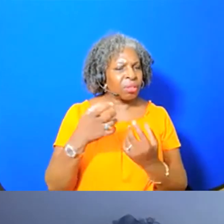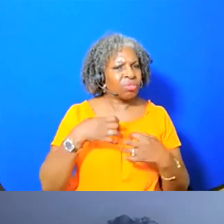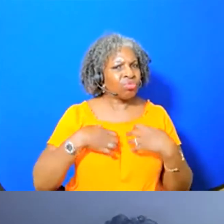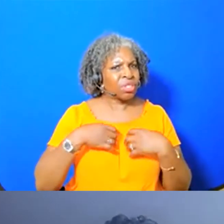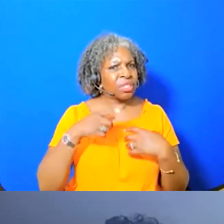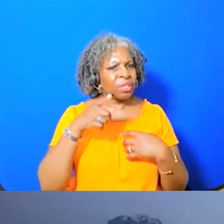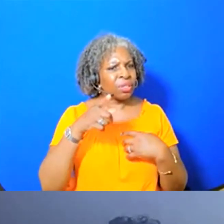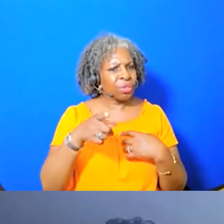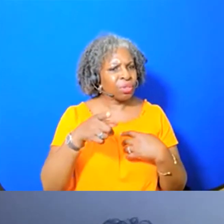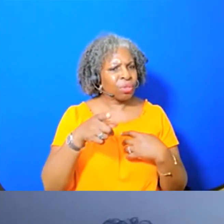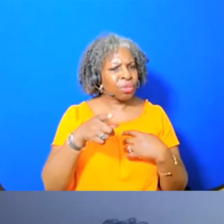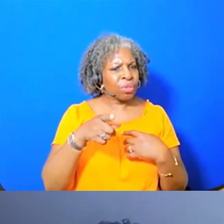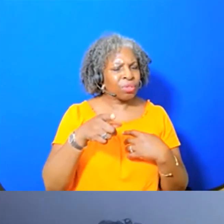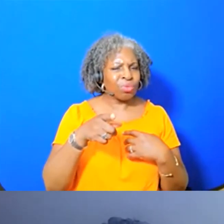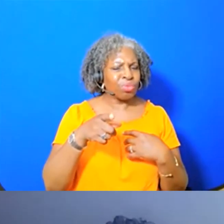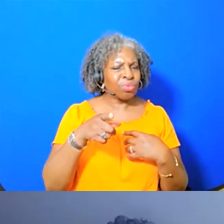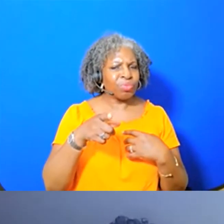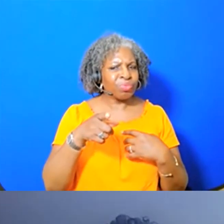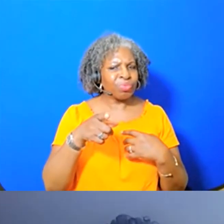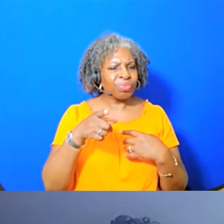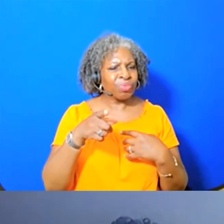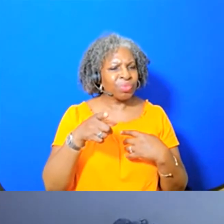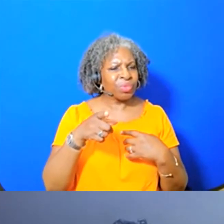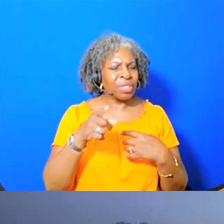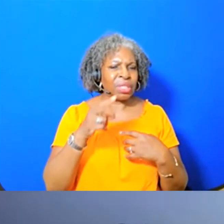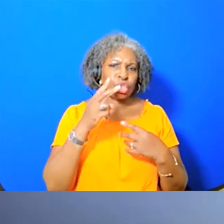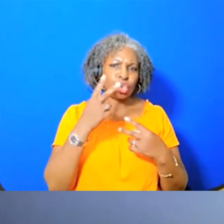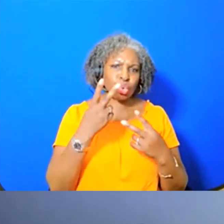everyone, this wasn't entirely planned. But these two projects, which are really, really